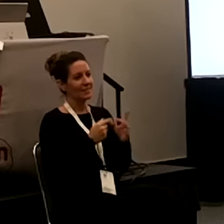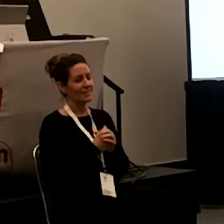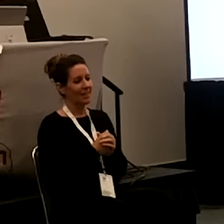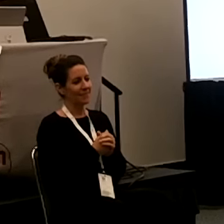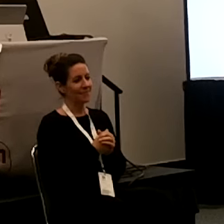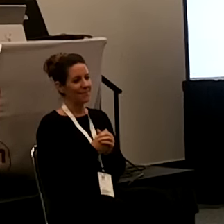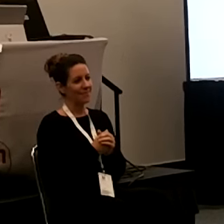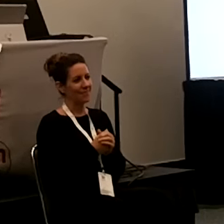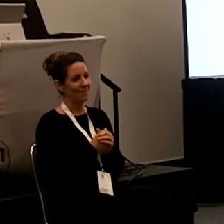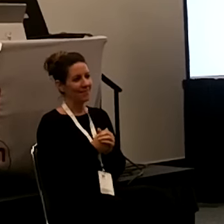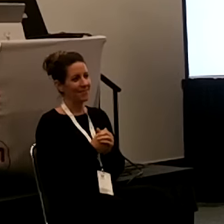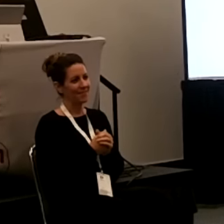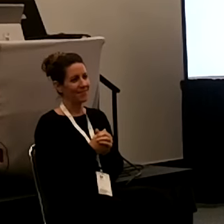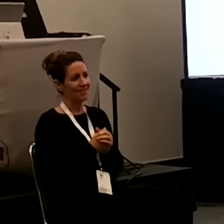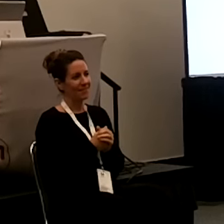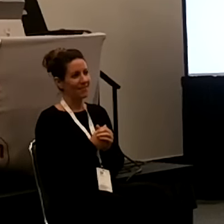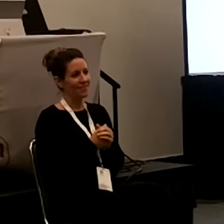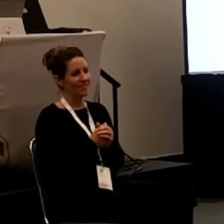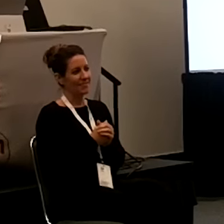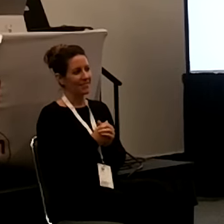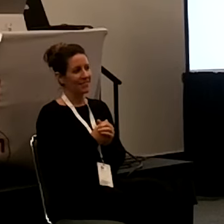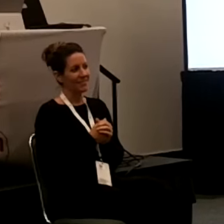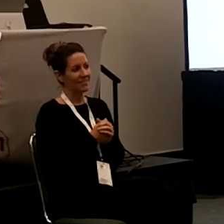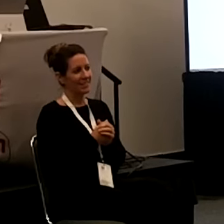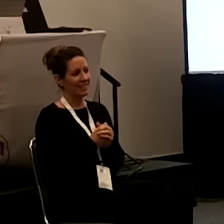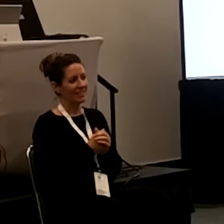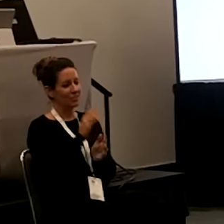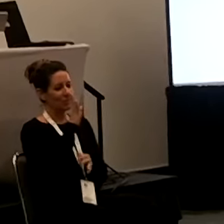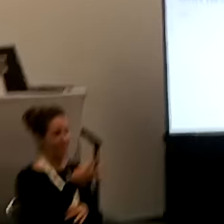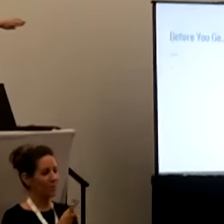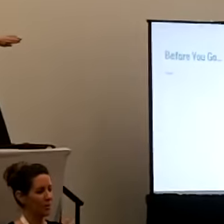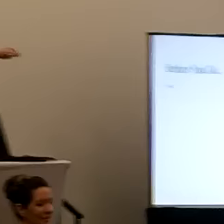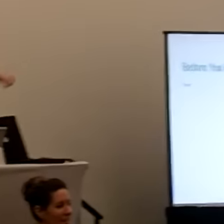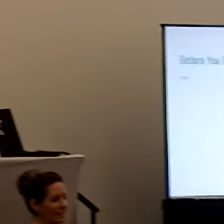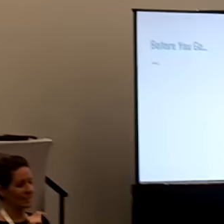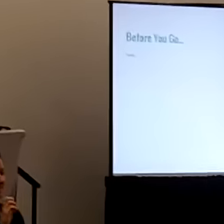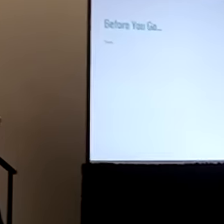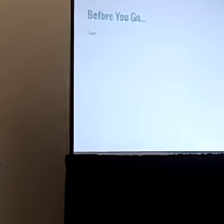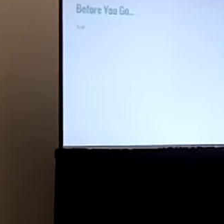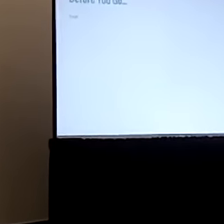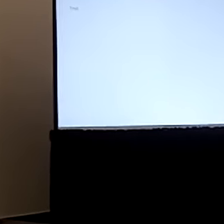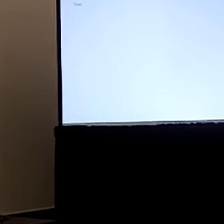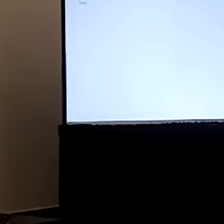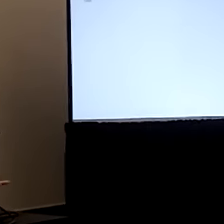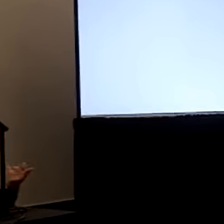But in conclusion... the thing that says... - it never happened.